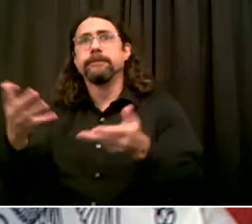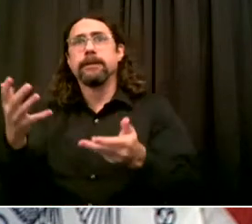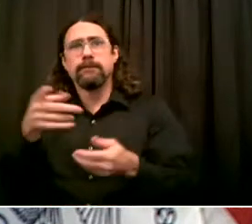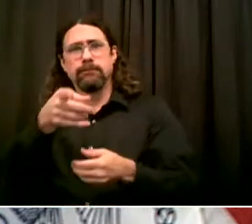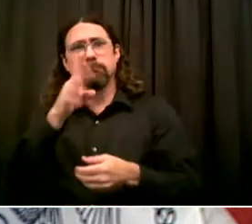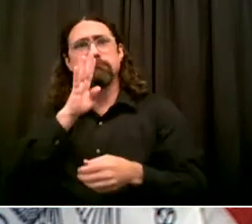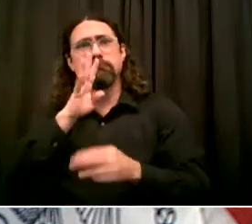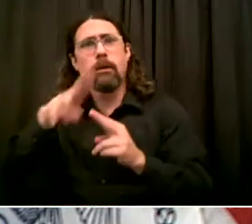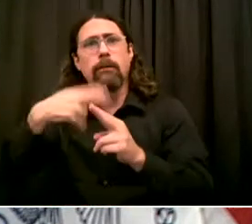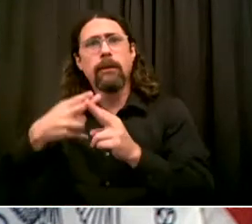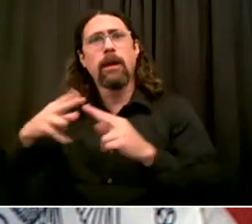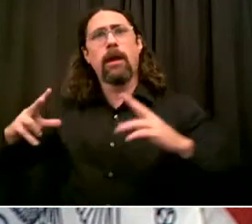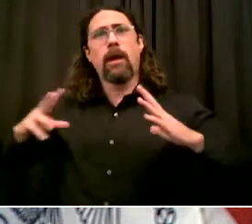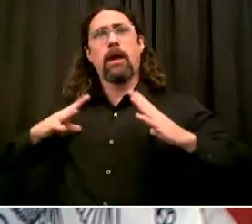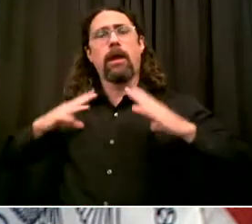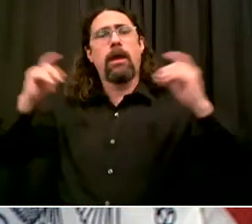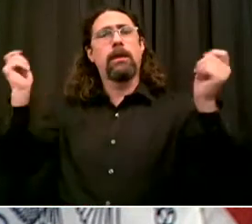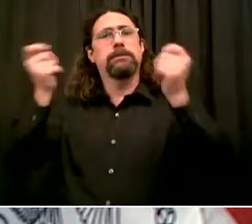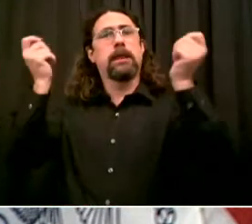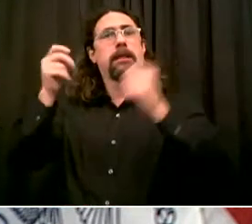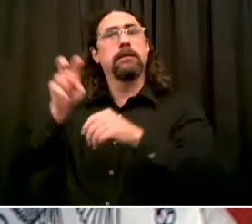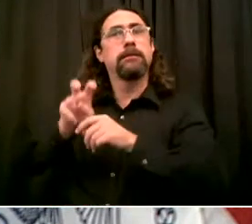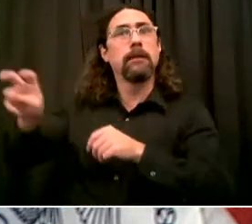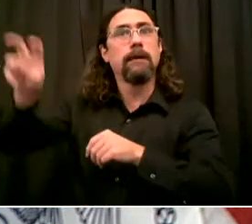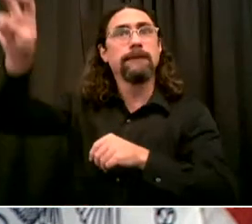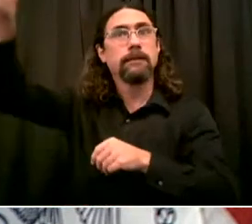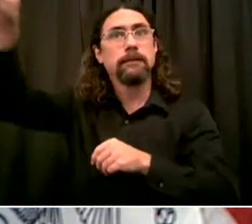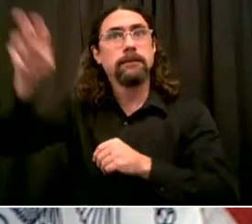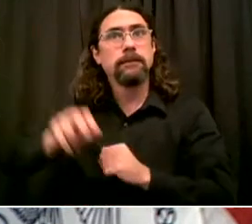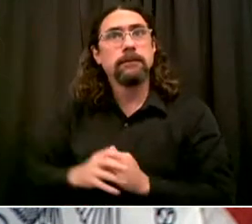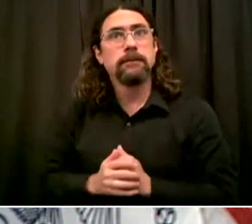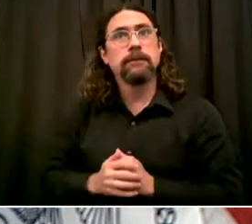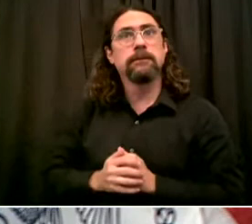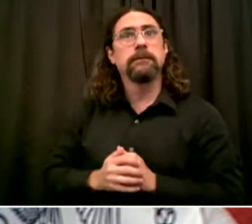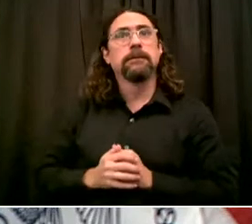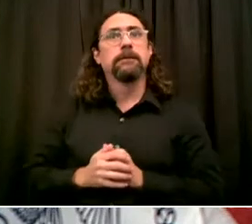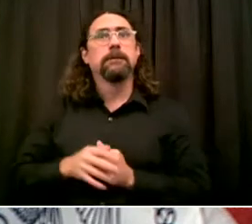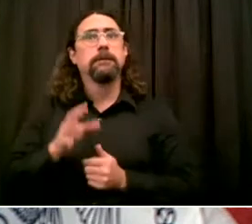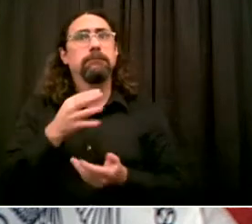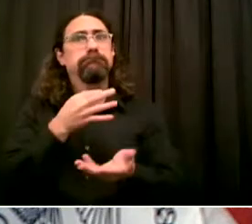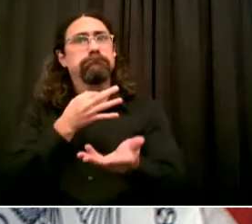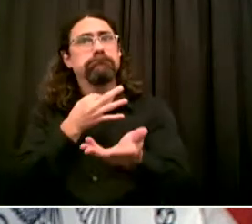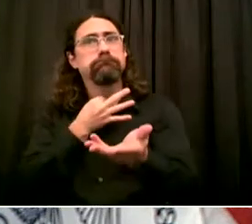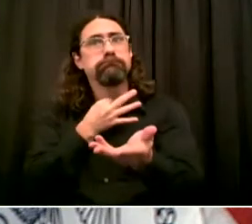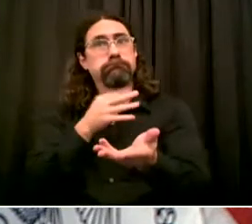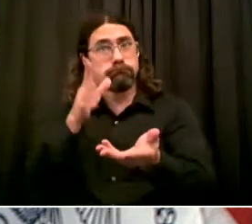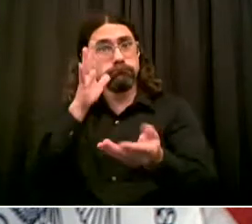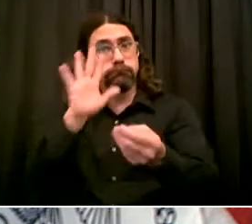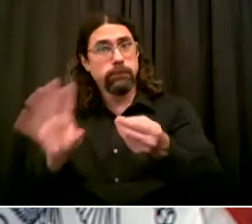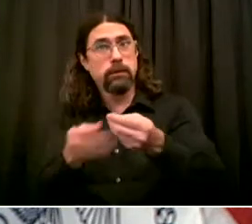THE QUARANTINE AND ALSO I THINK YOU USUALLY TRAVEL TO SEE FAMILY OVER THE HOLIDAYS. I'M WONDERING